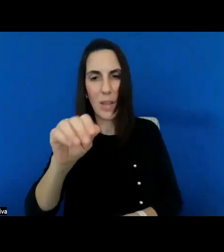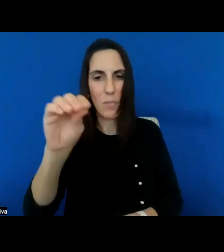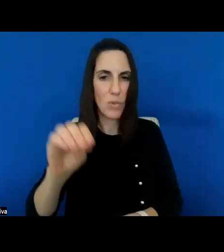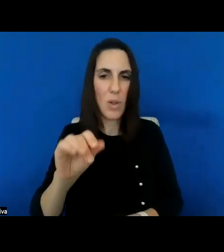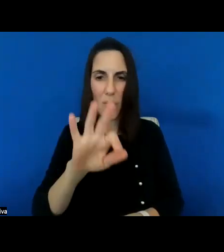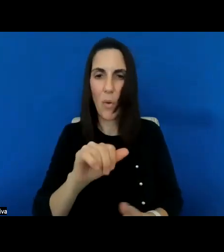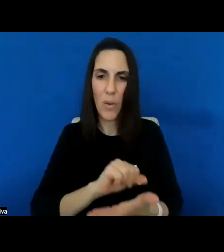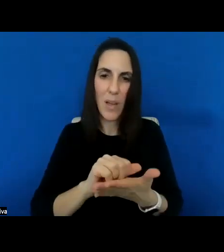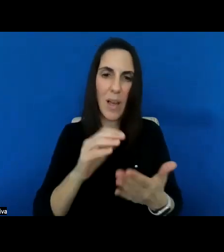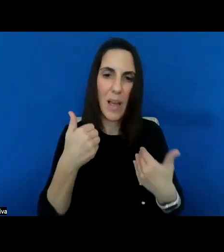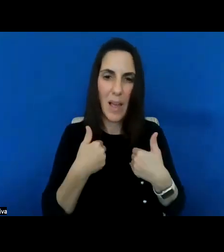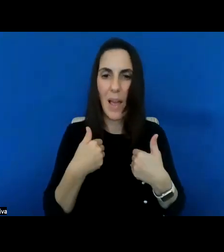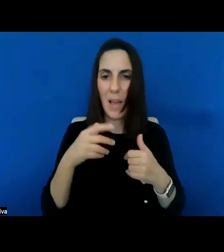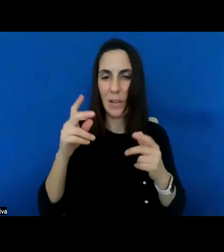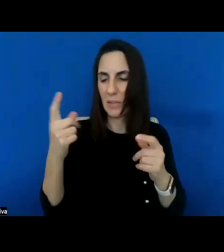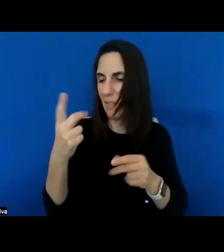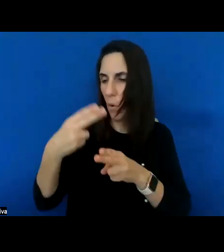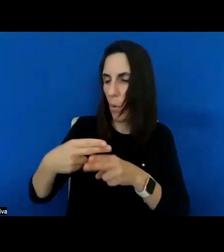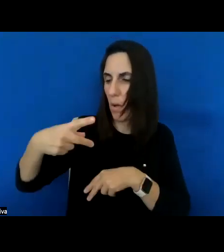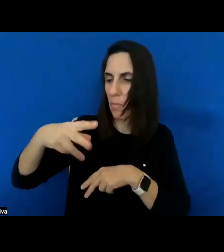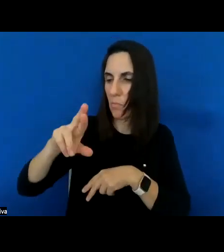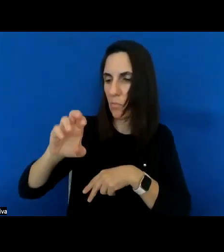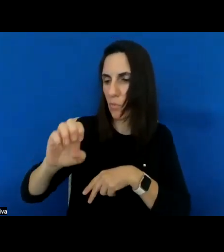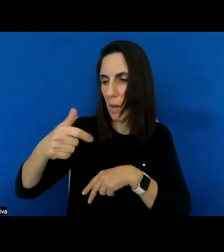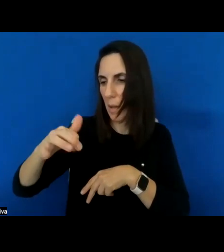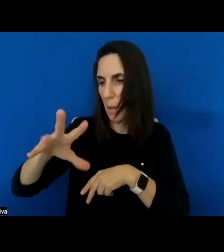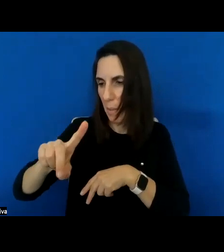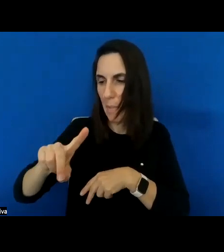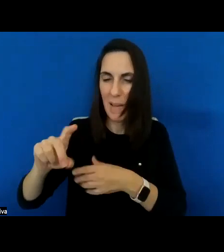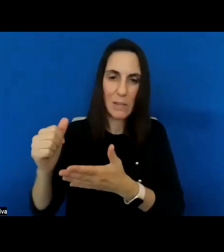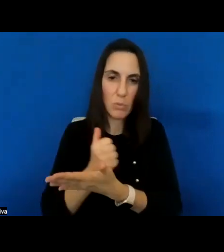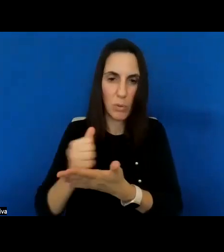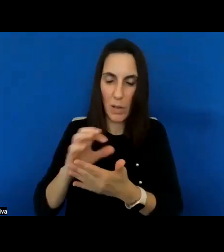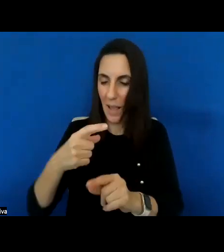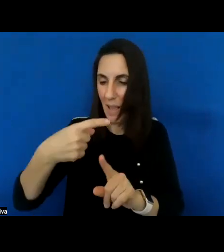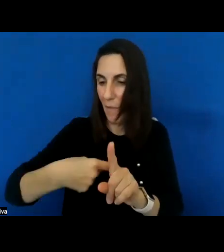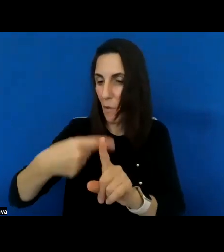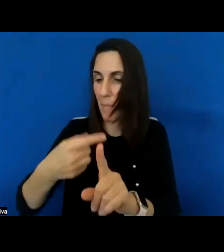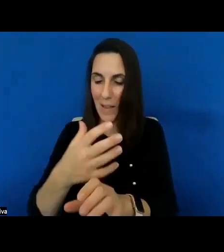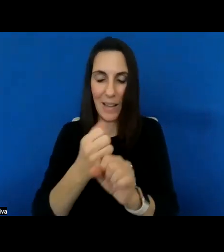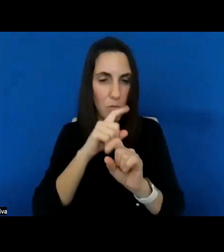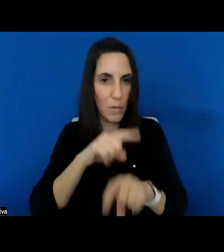11:41:34 So about 900 or so, and I get a report monthly that says, Hey, this is how people